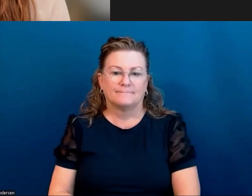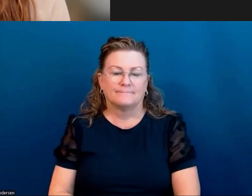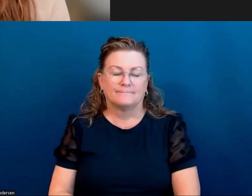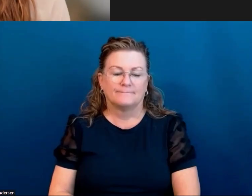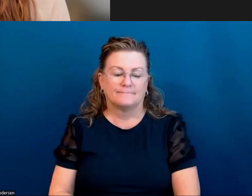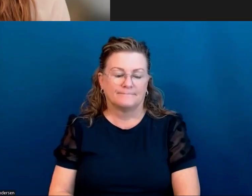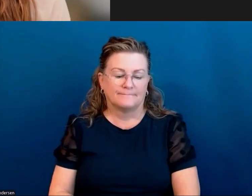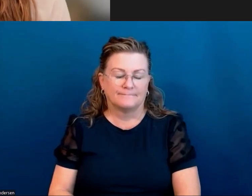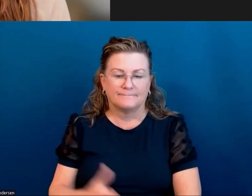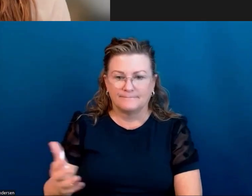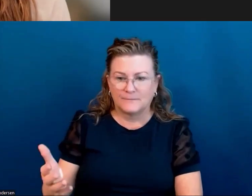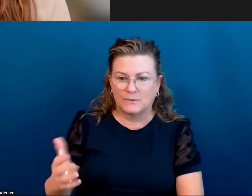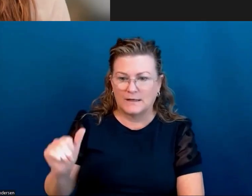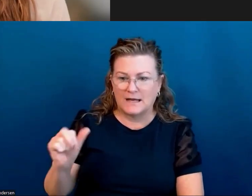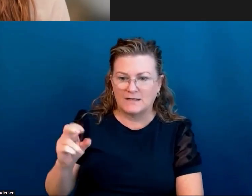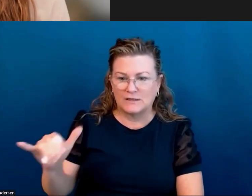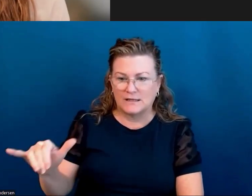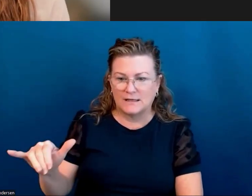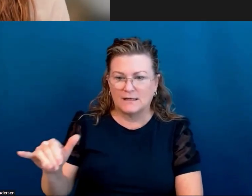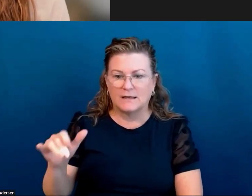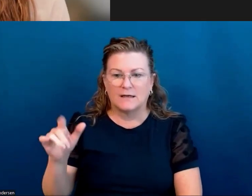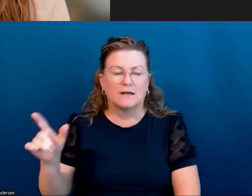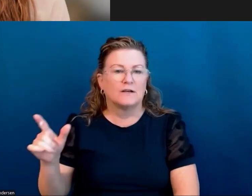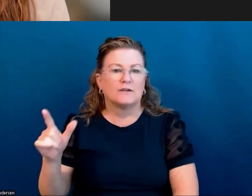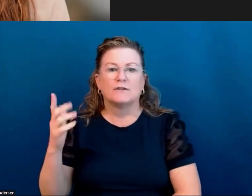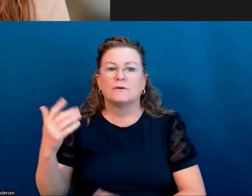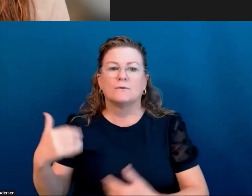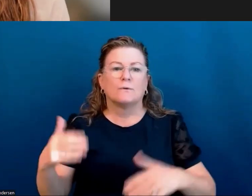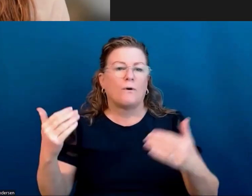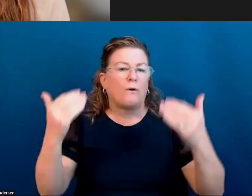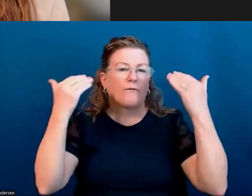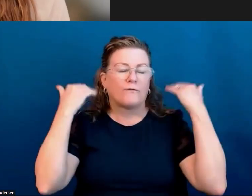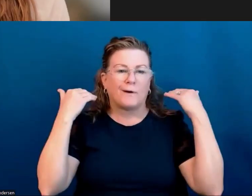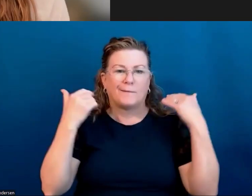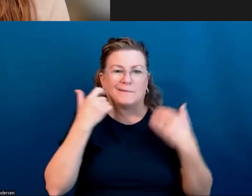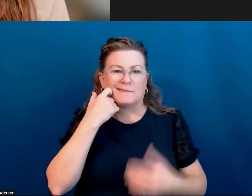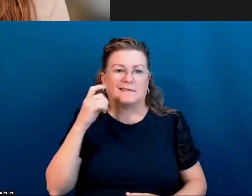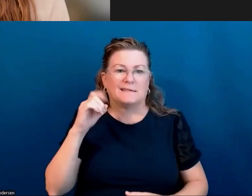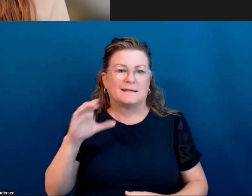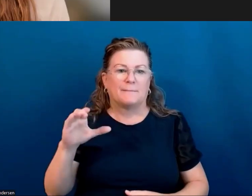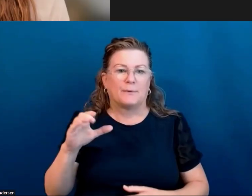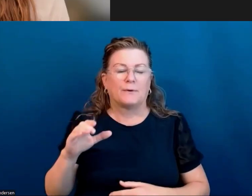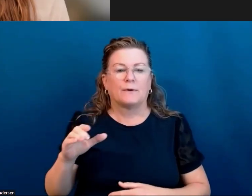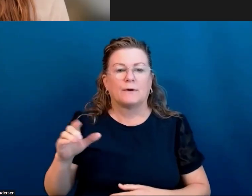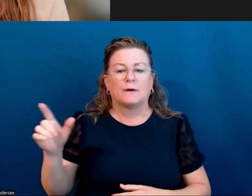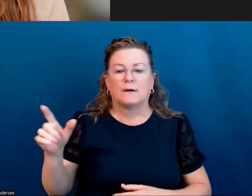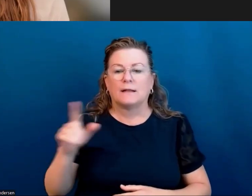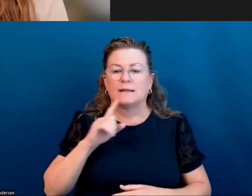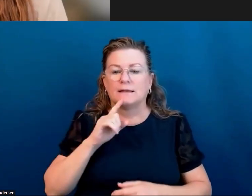Sorry. Ashley: Go ahead, Ashley, she was so overwhelmed like this last December, like she. Was literally, like, having a mental